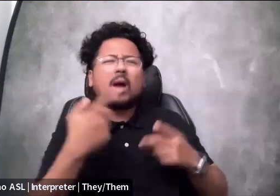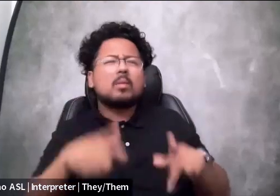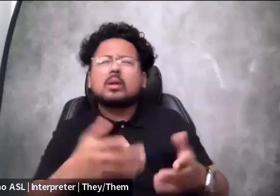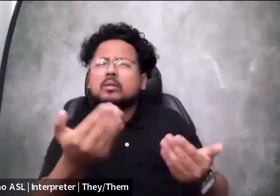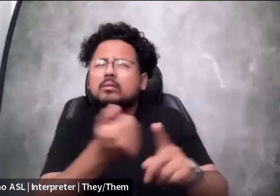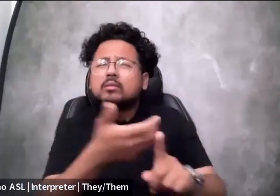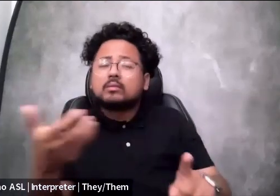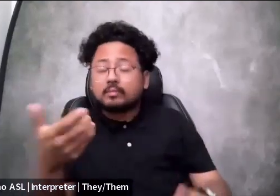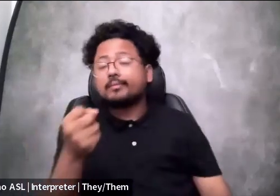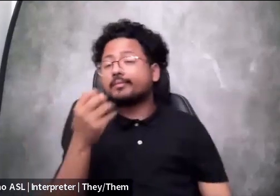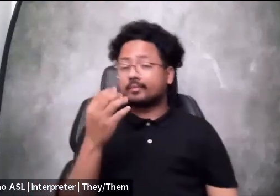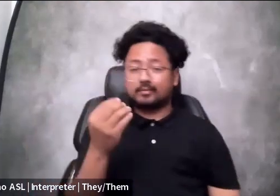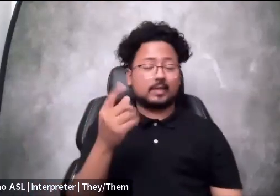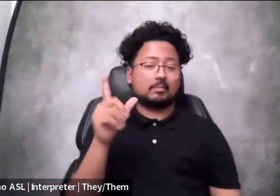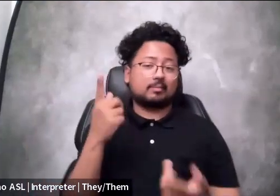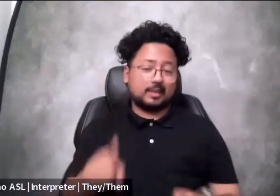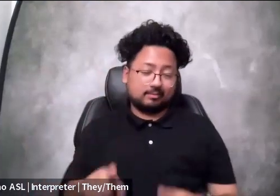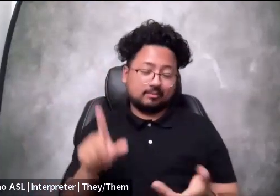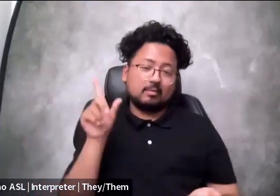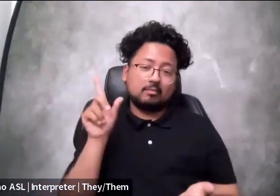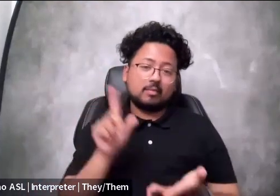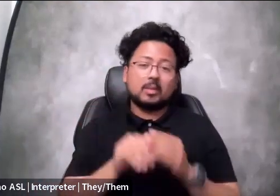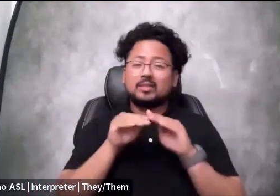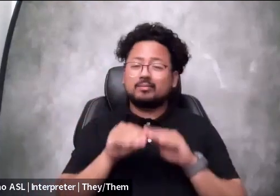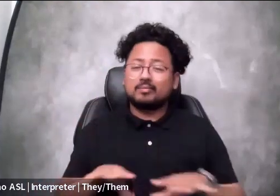So it got published, and I will say that in 2015,